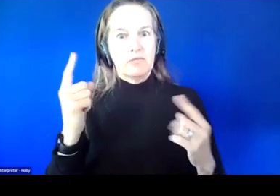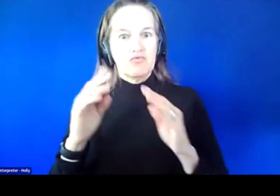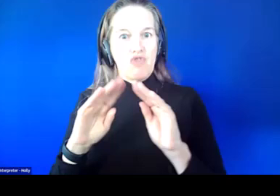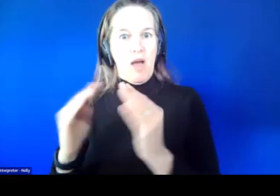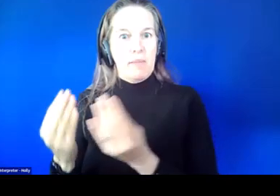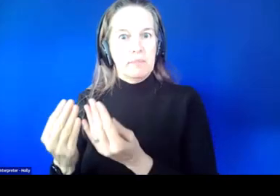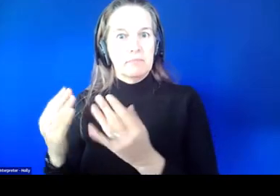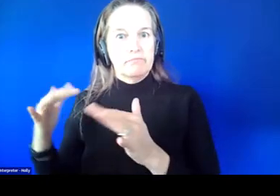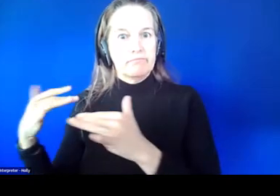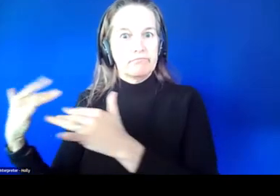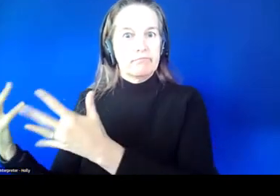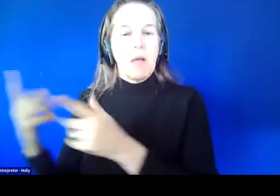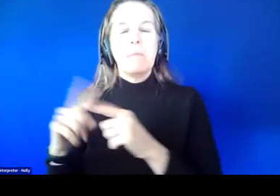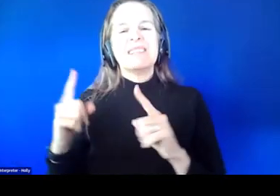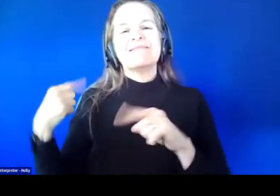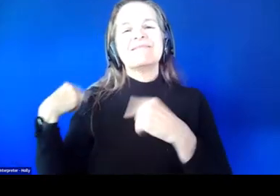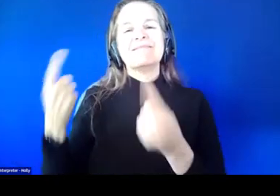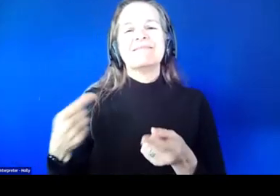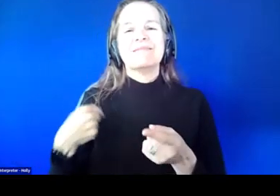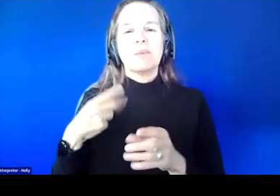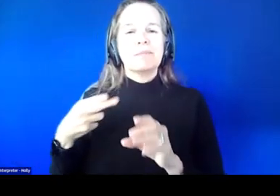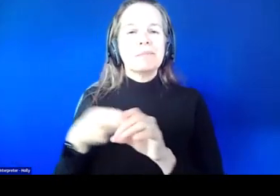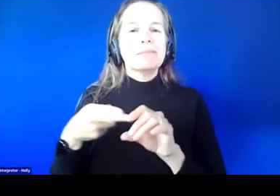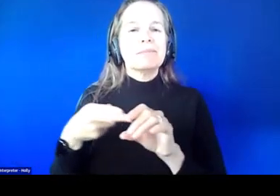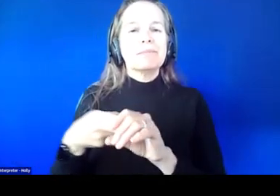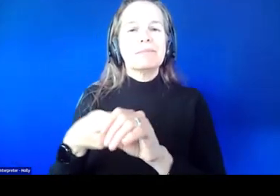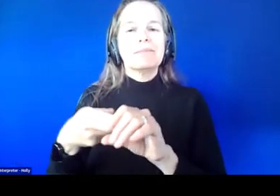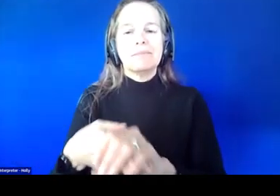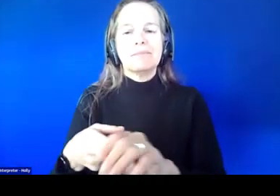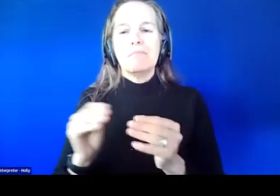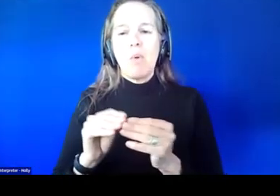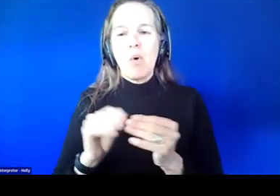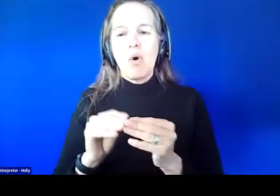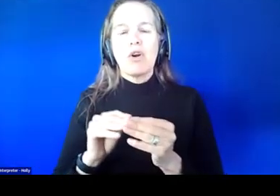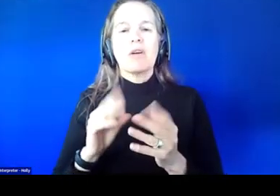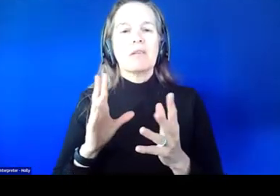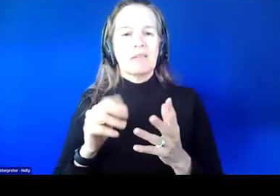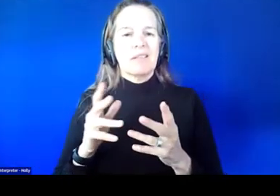then we've been able to bring on three more you know working on to bring on the rest of the tribal nations